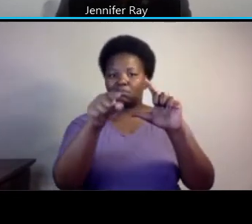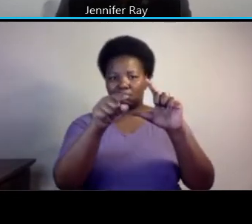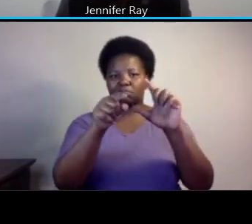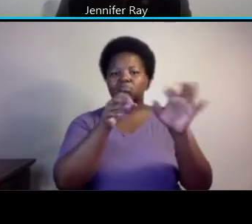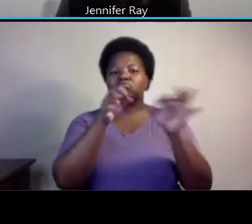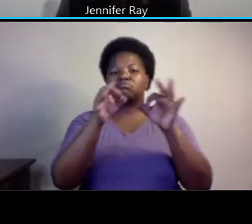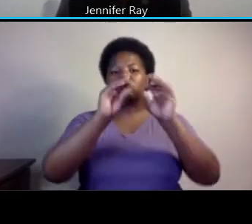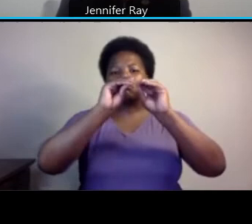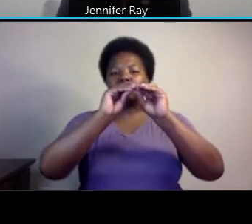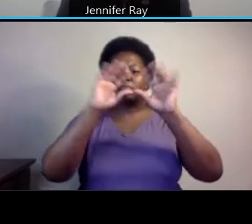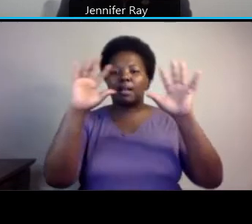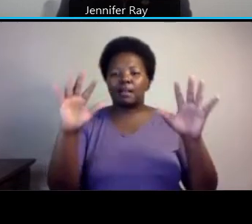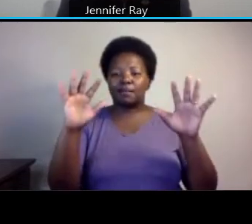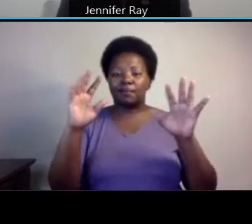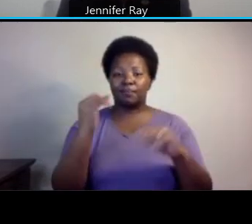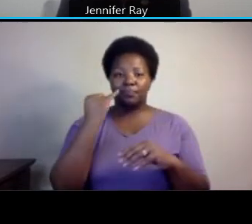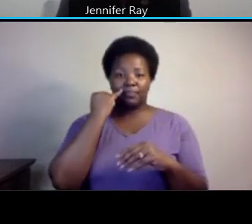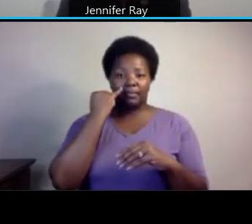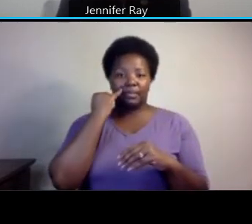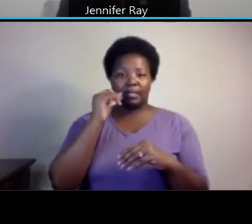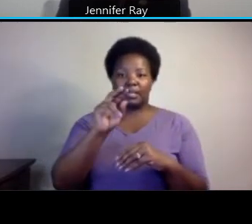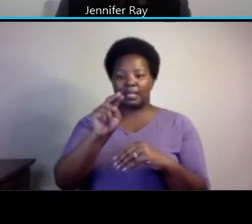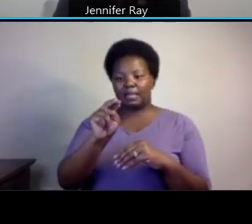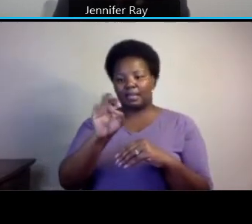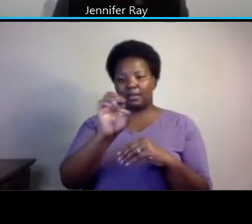if nick or jay would like to walk through further